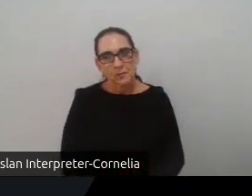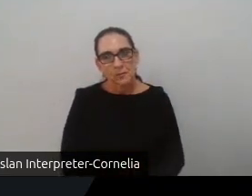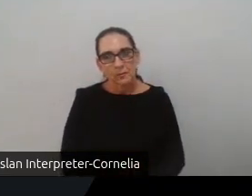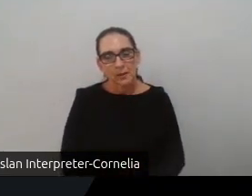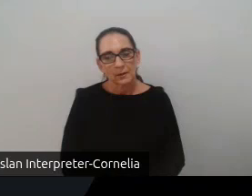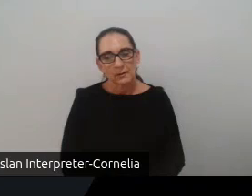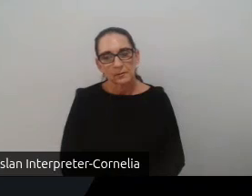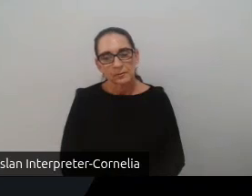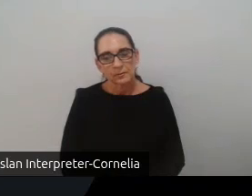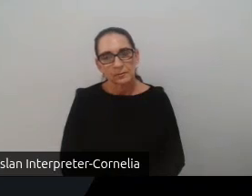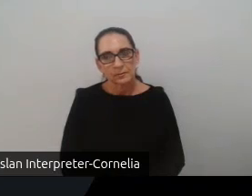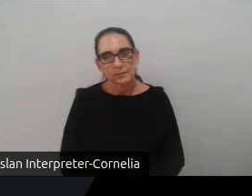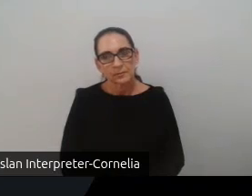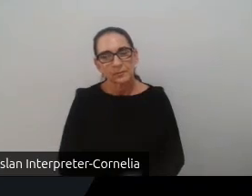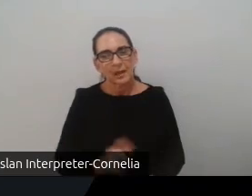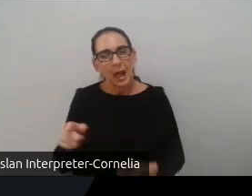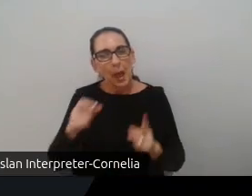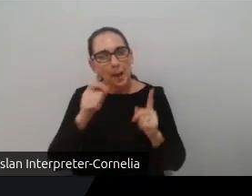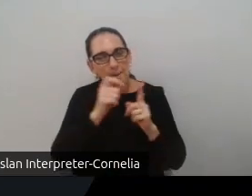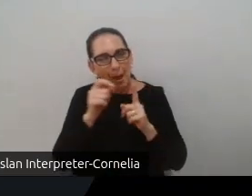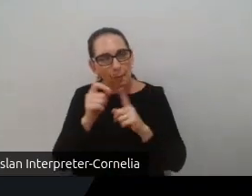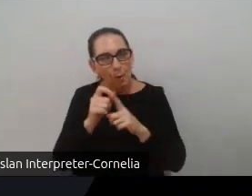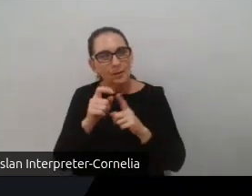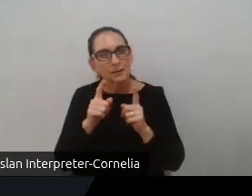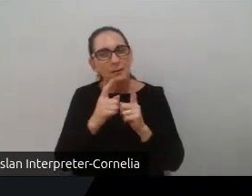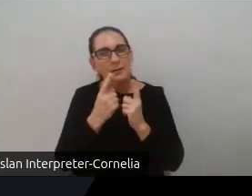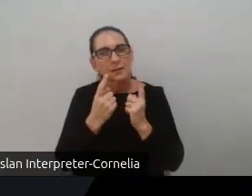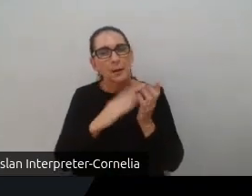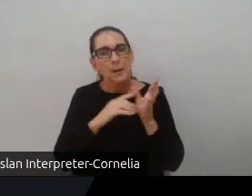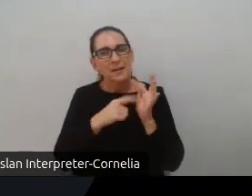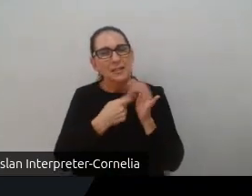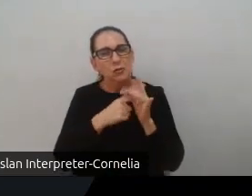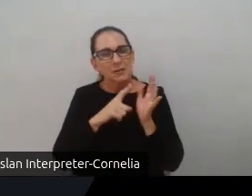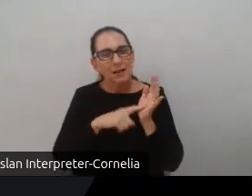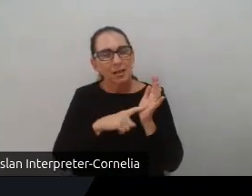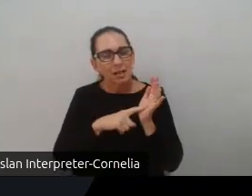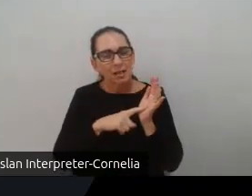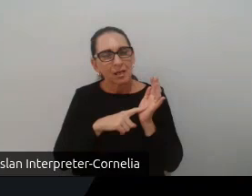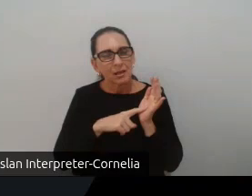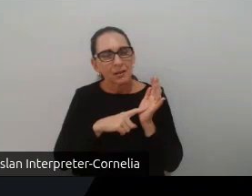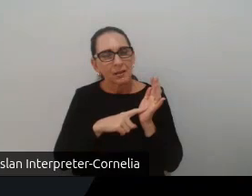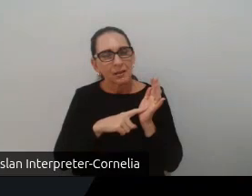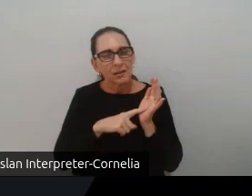I believe the PowerPoint in the materials bar is from previous CPD leaving coercive control relationships. Uh